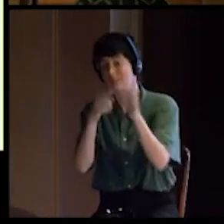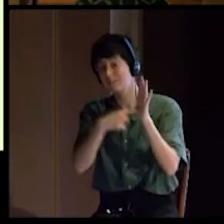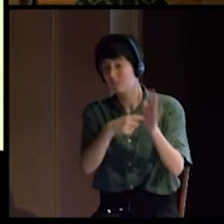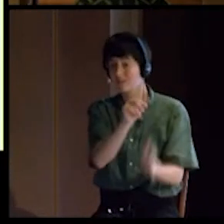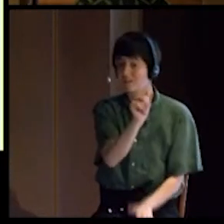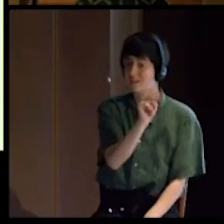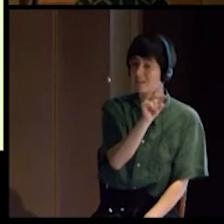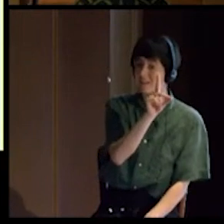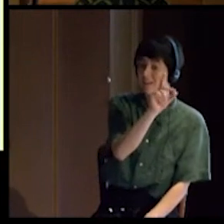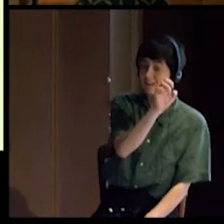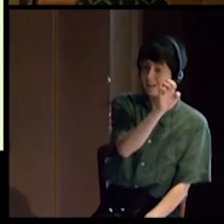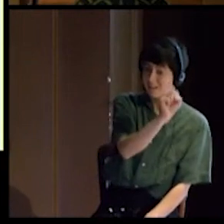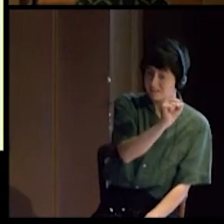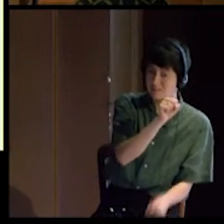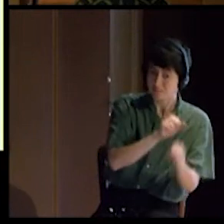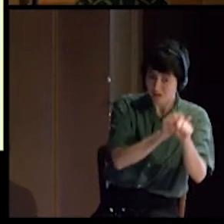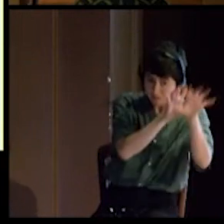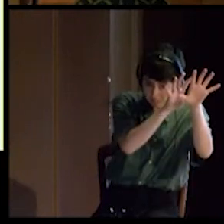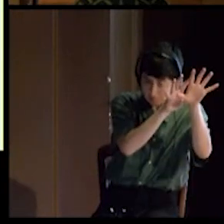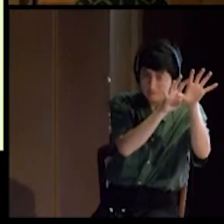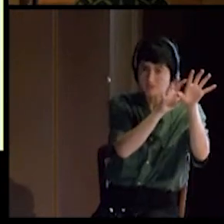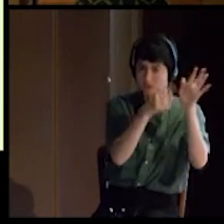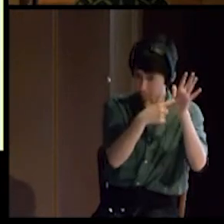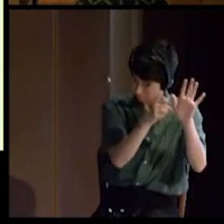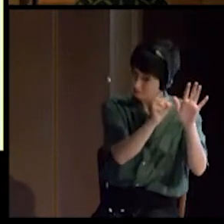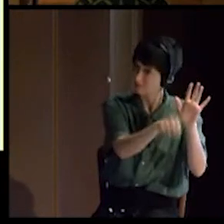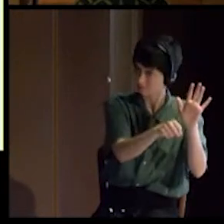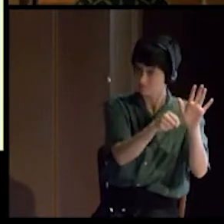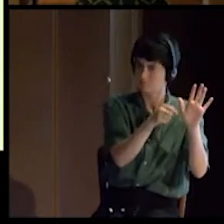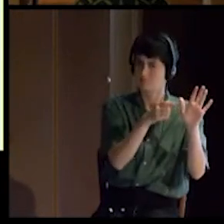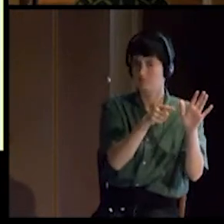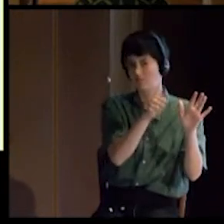but more importantly, they exist within species as well.